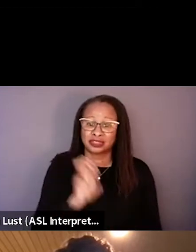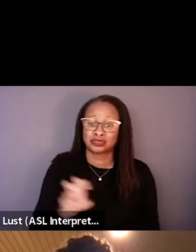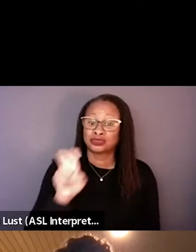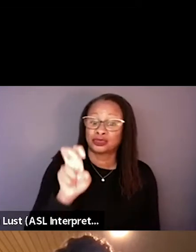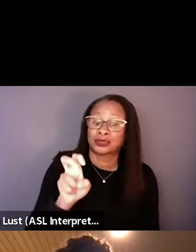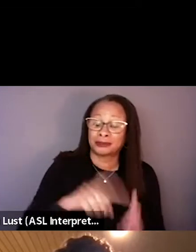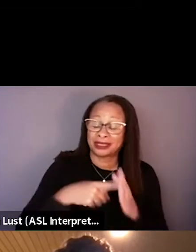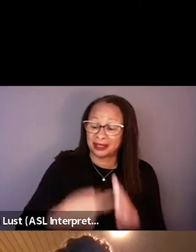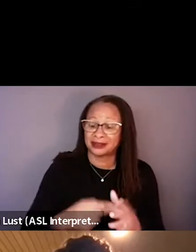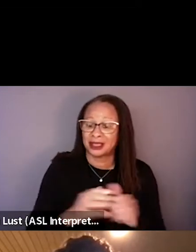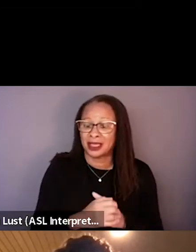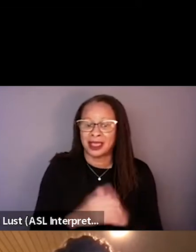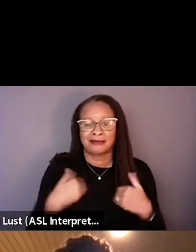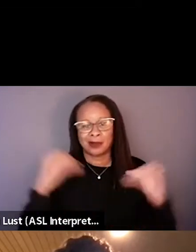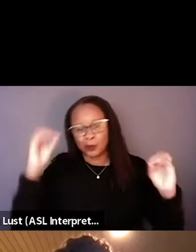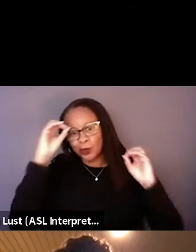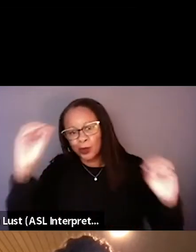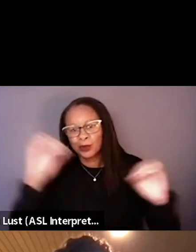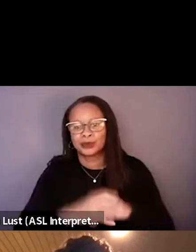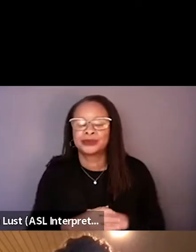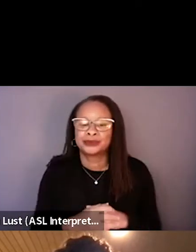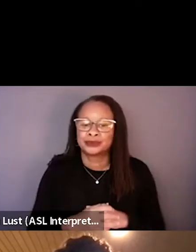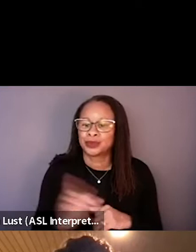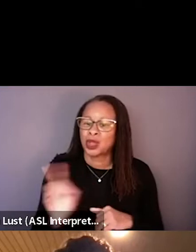And I had no idea where we are going.